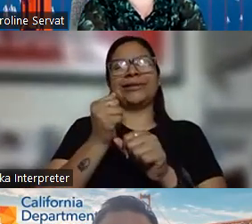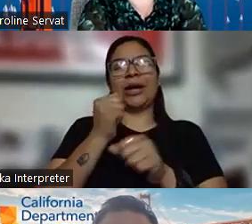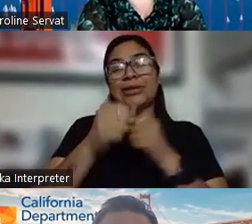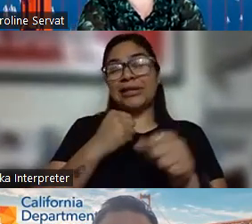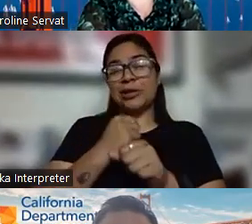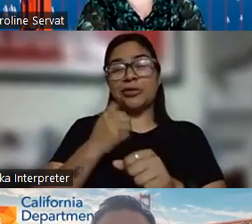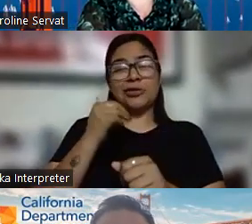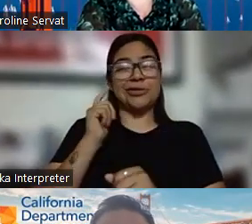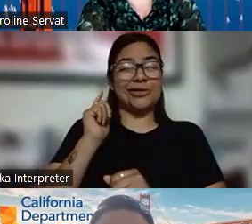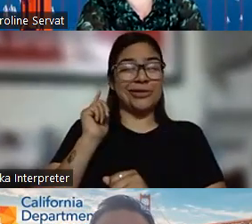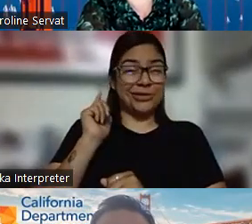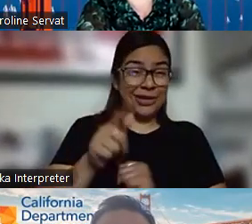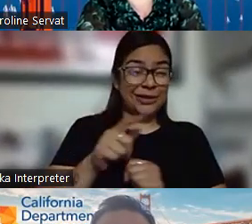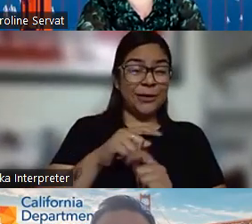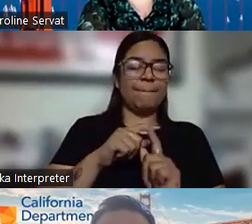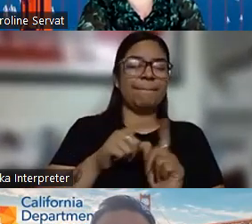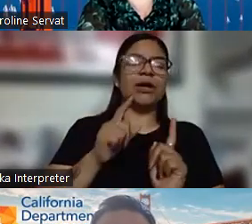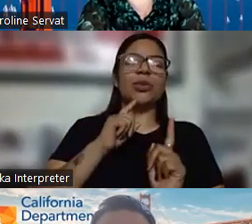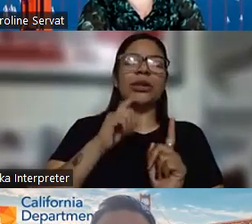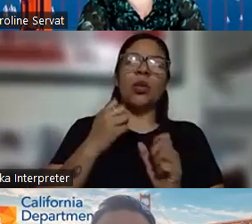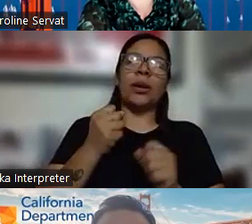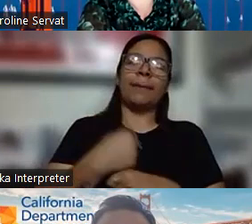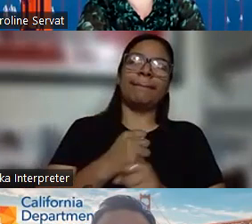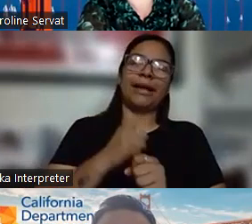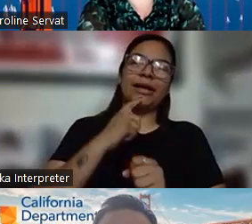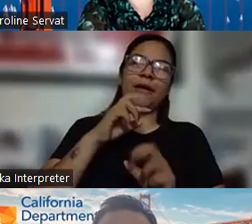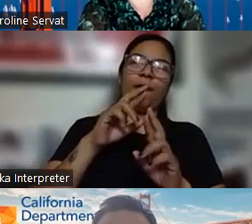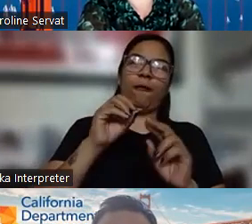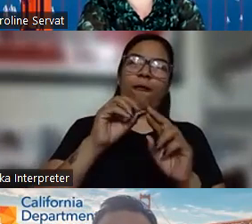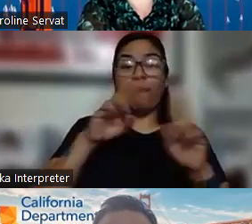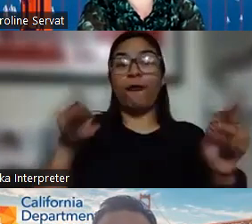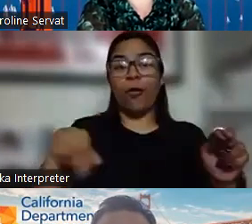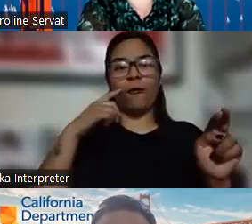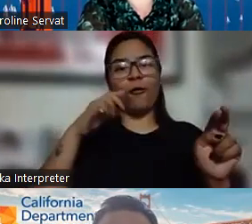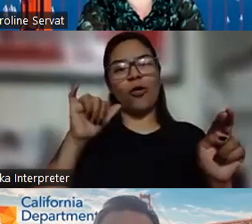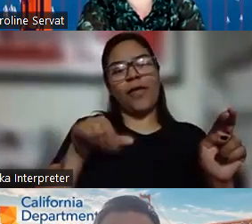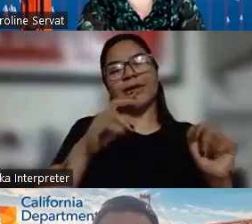at create creating a stand ardized intake form um as part of the no wrong door system effort